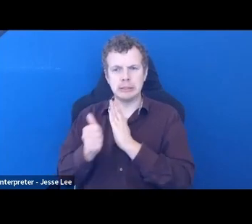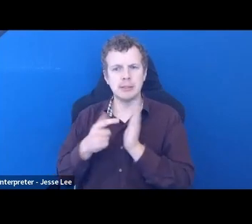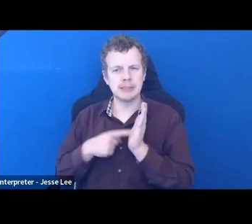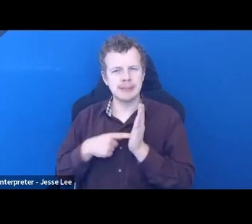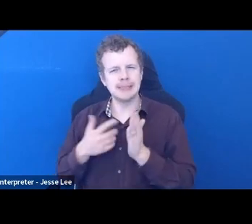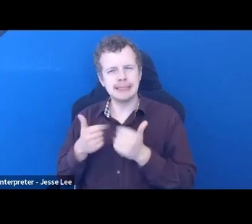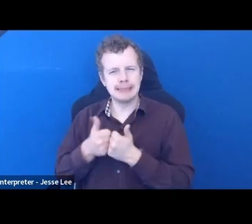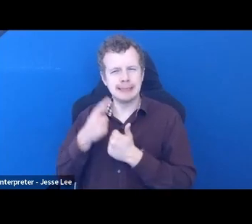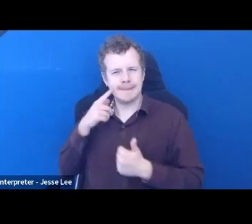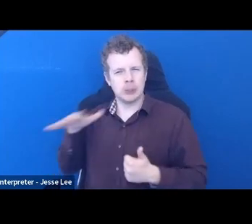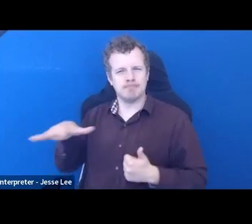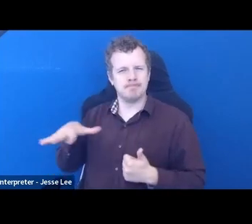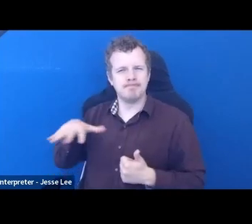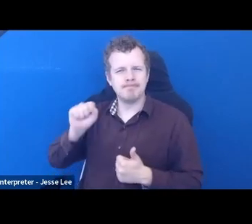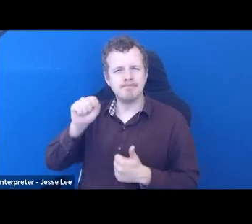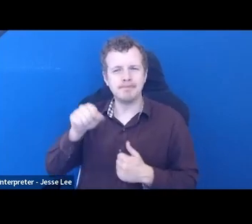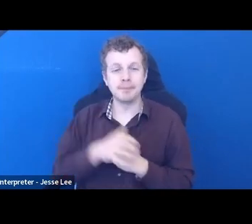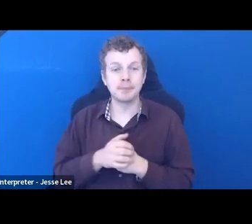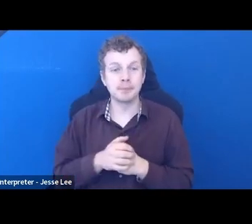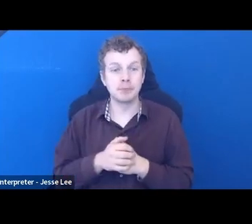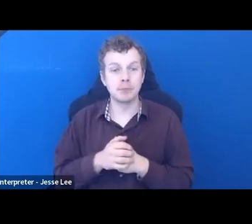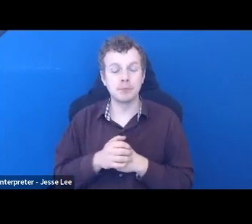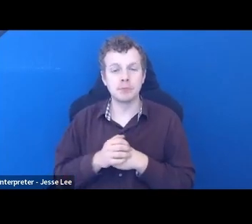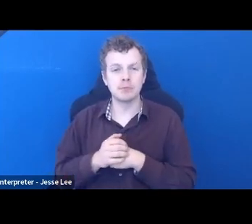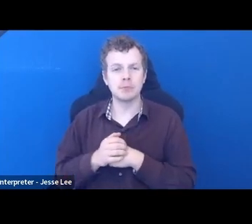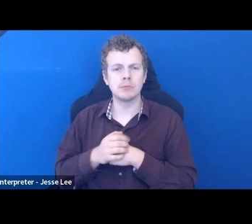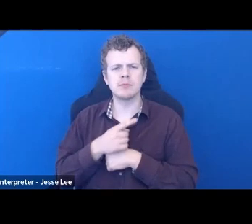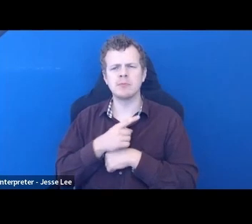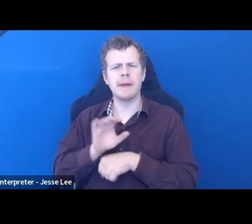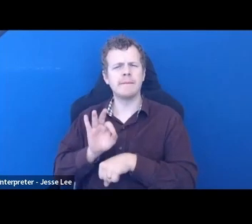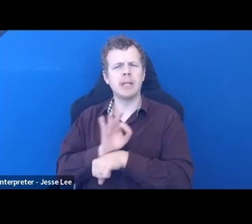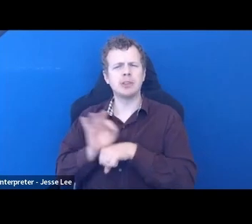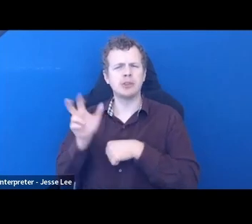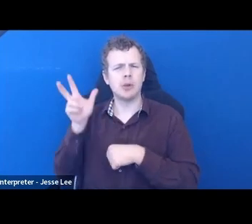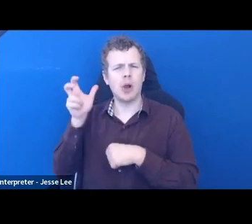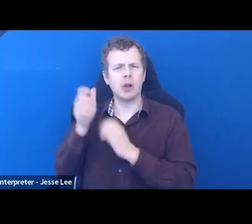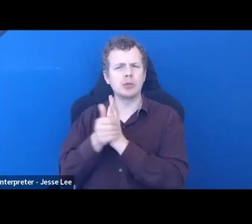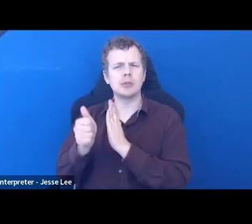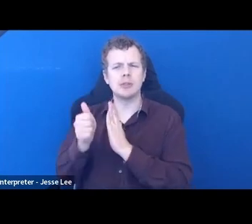And then functional auditory skills as assessed by parent reports.